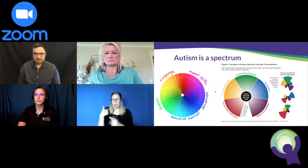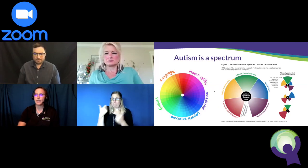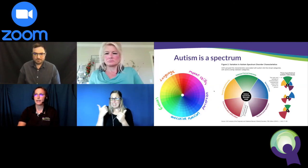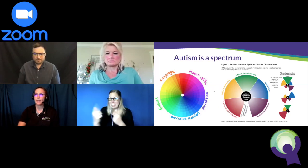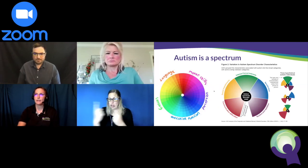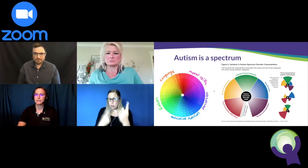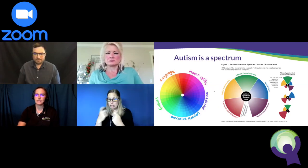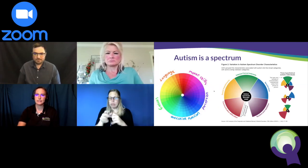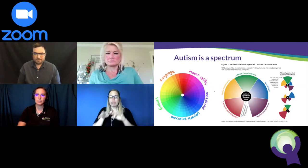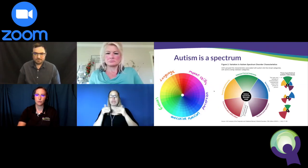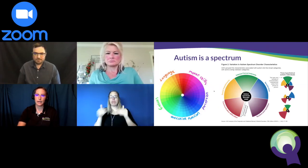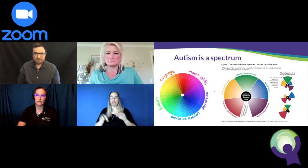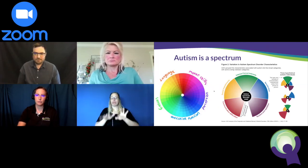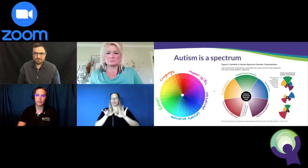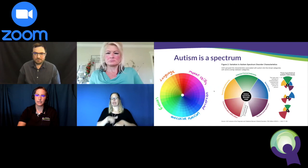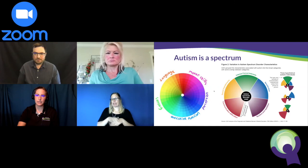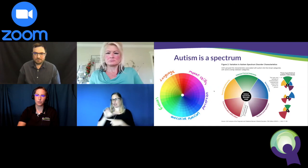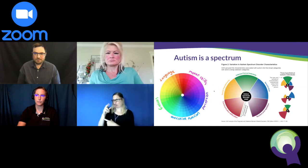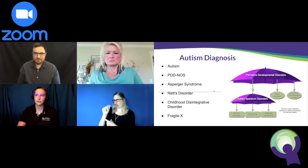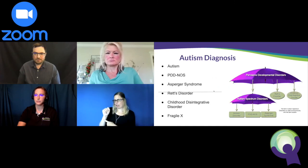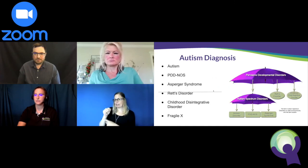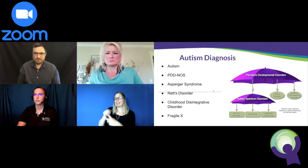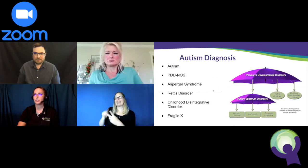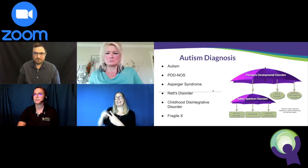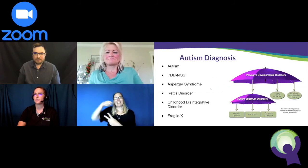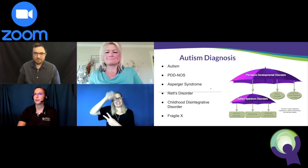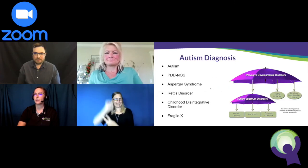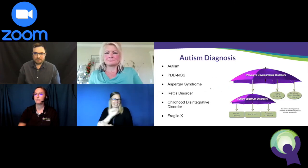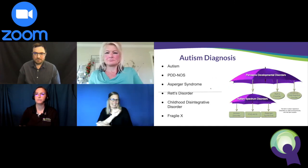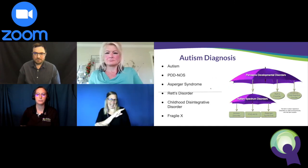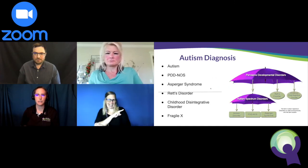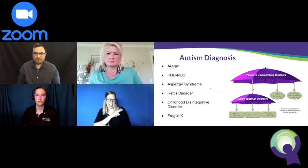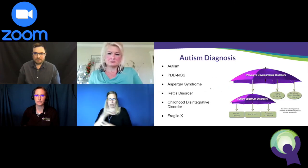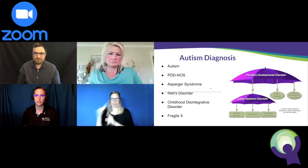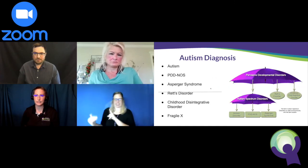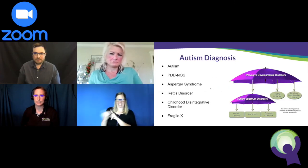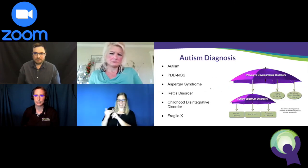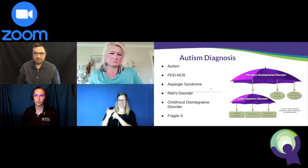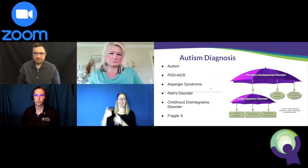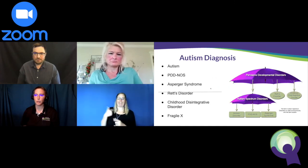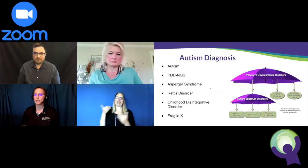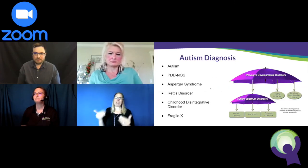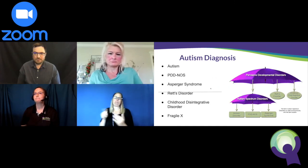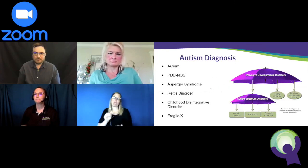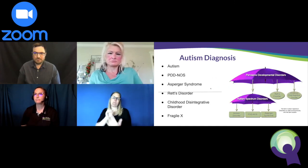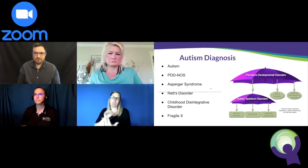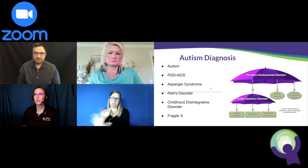and then Stacie or Heidi will let me know that those questions are there and we will address those as they go along.